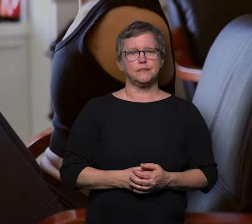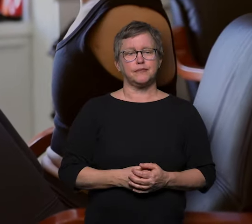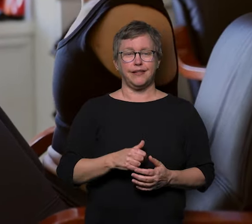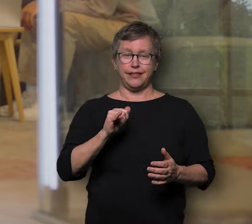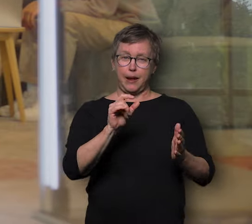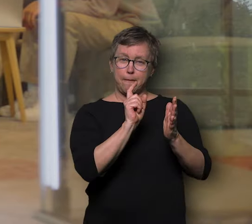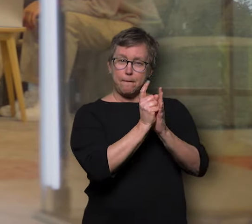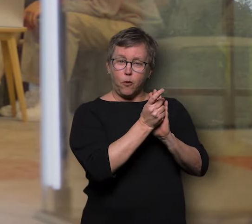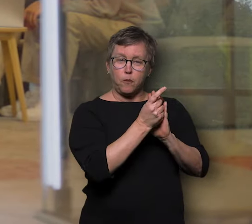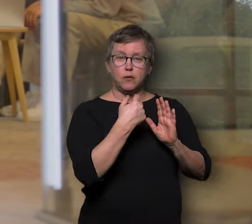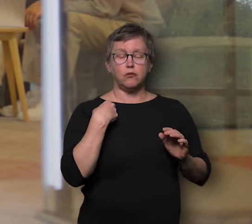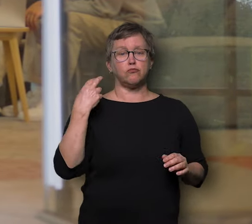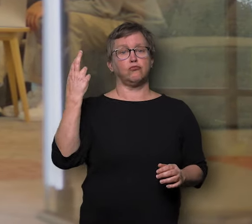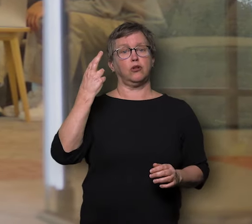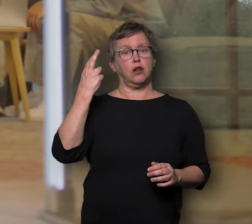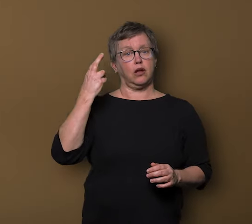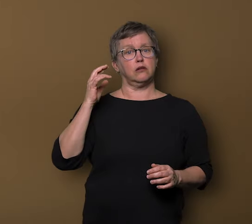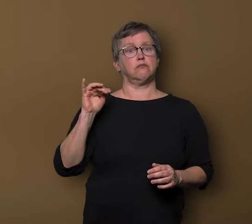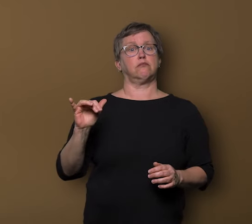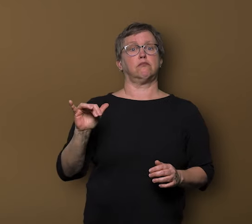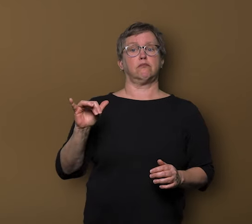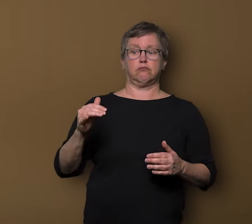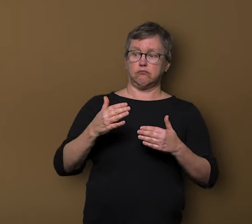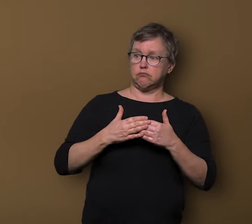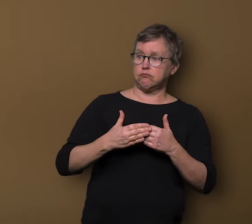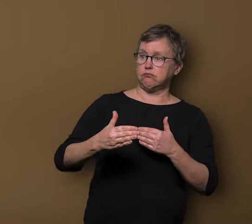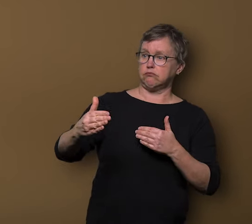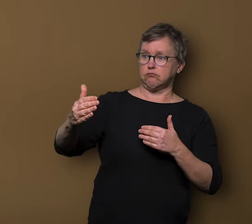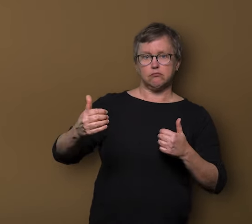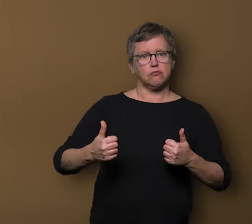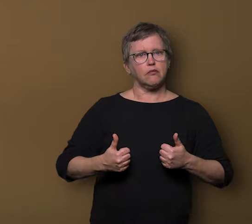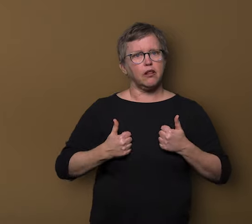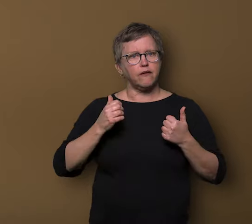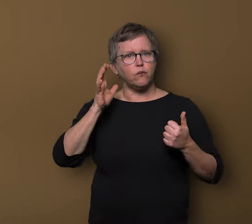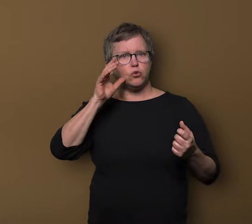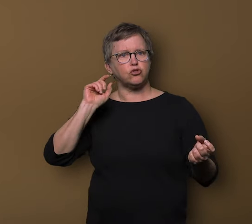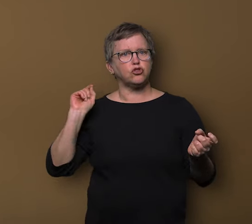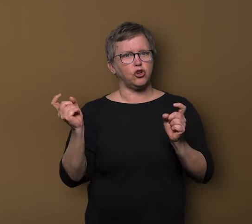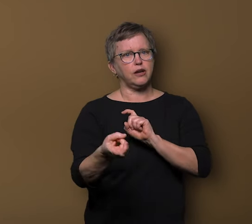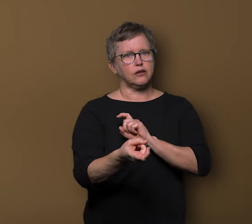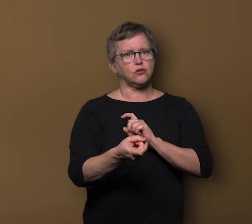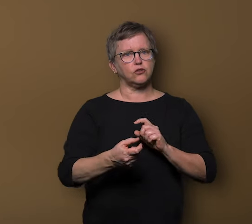It was a moment when I realized that life is going to change.